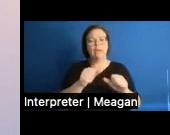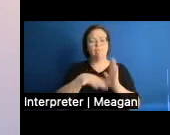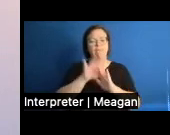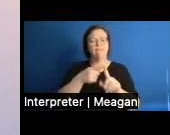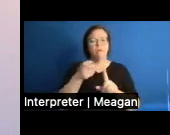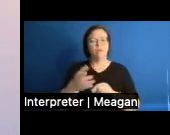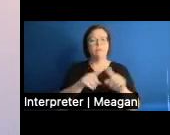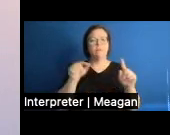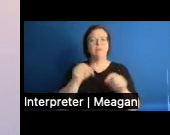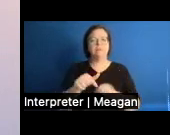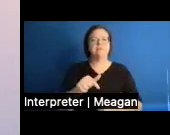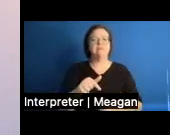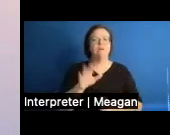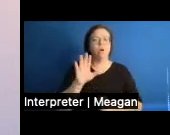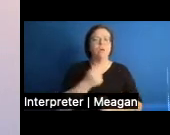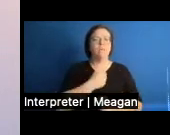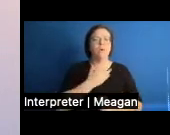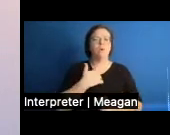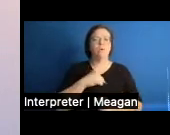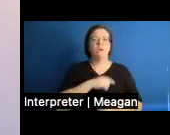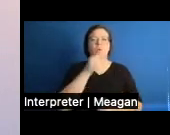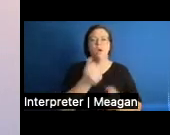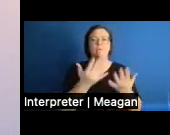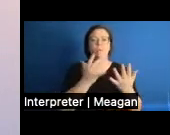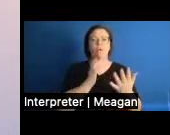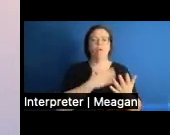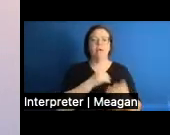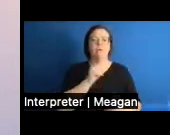This is her poem “We Will Not Burn Our Trash-brush Piles This Year.”